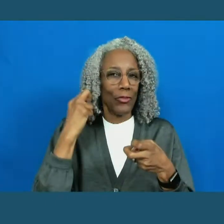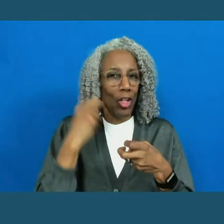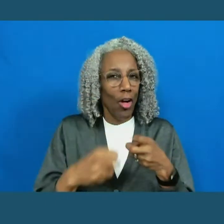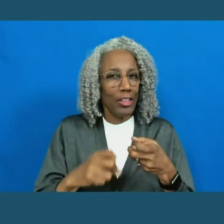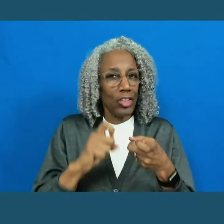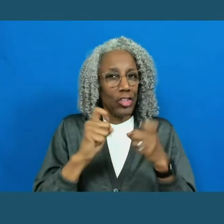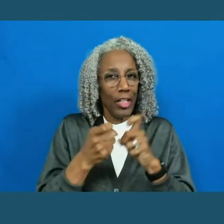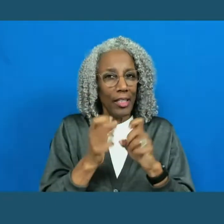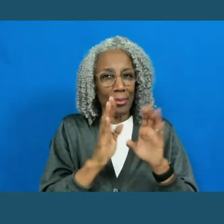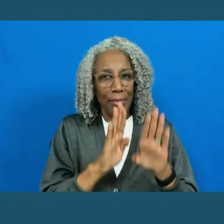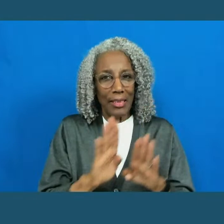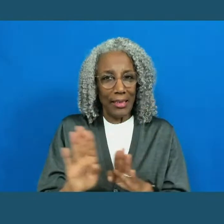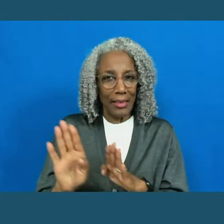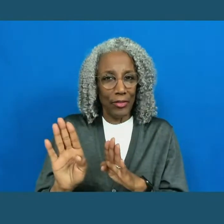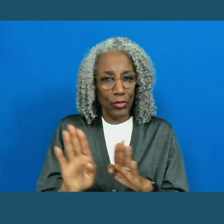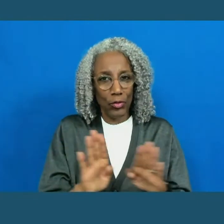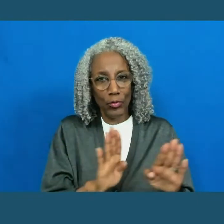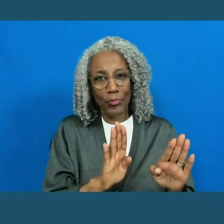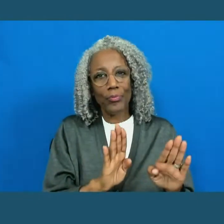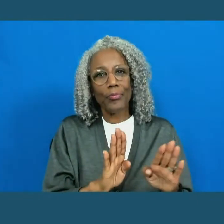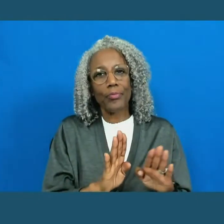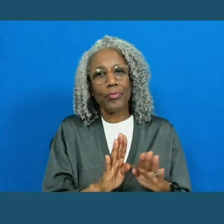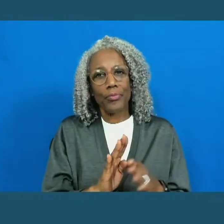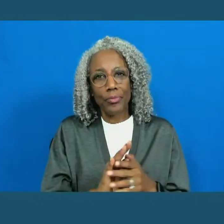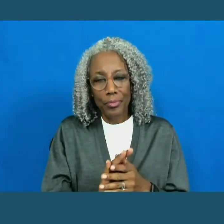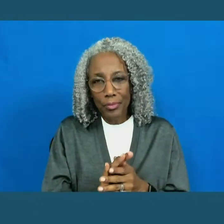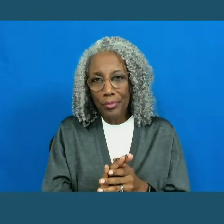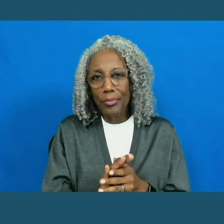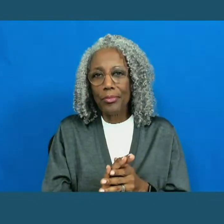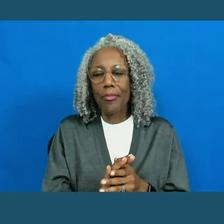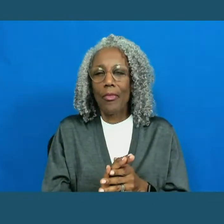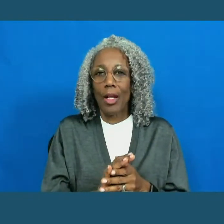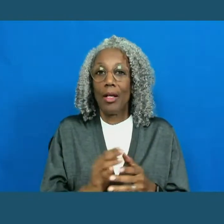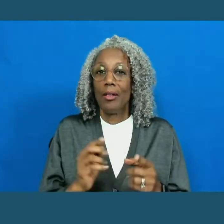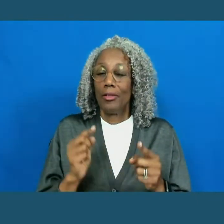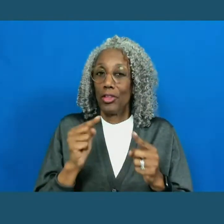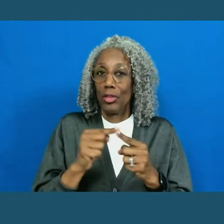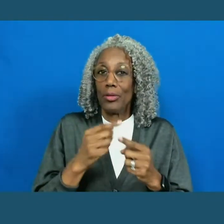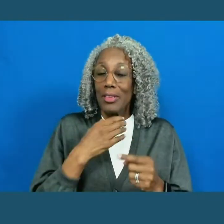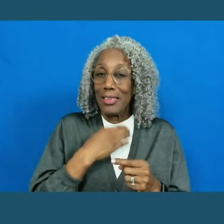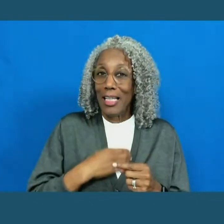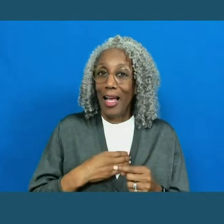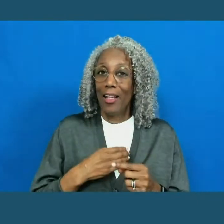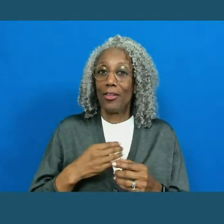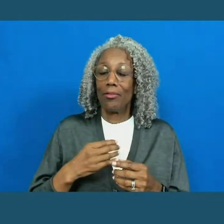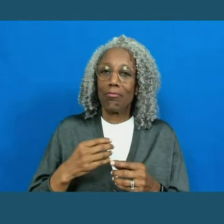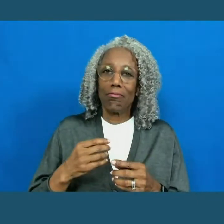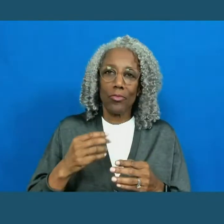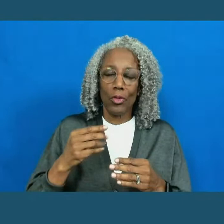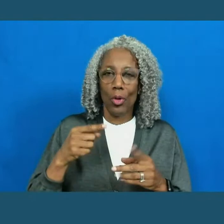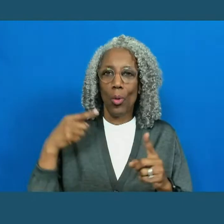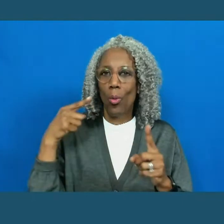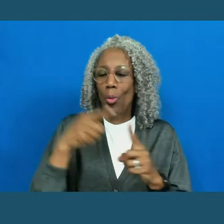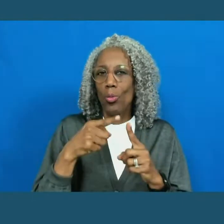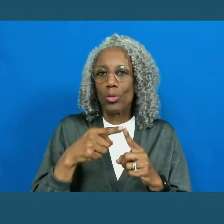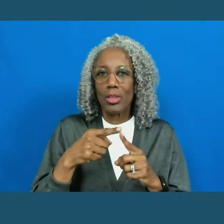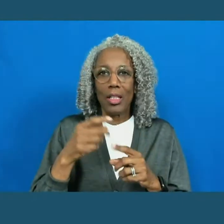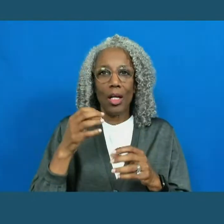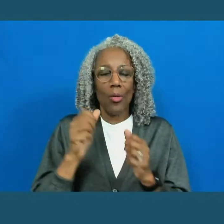responsibility. So it's hard to change behavior to towards the